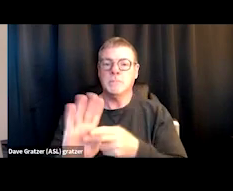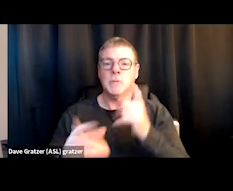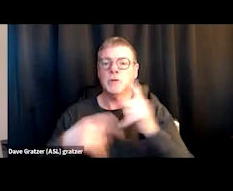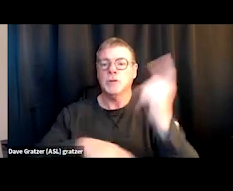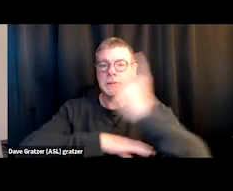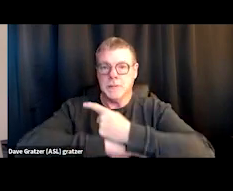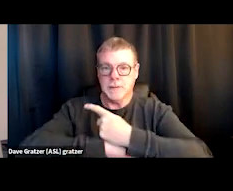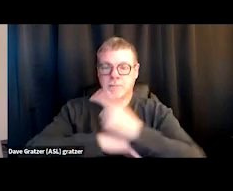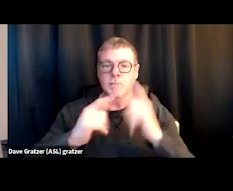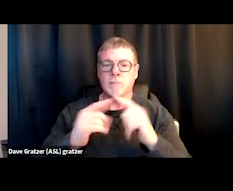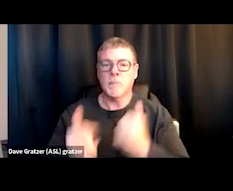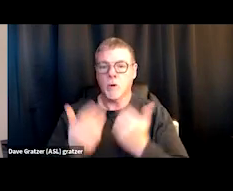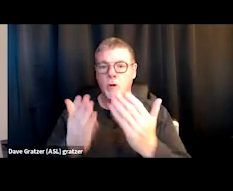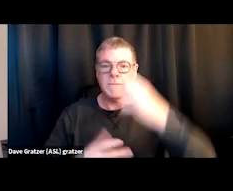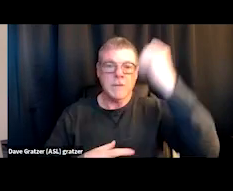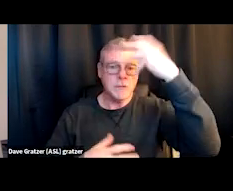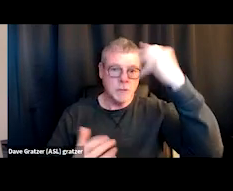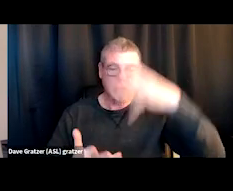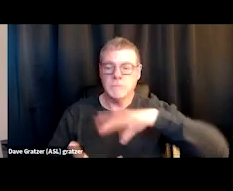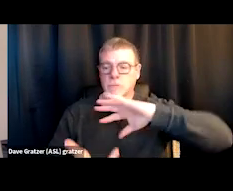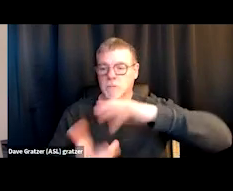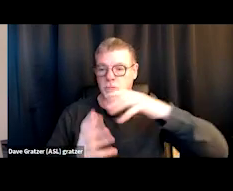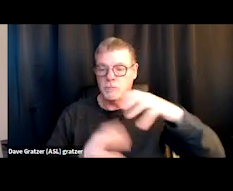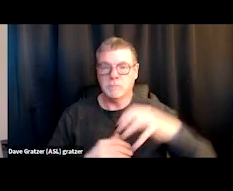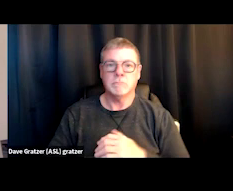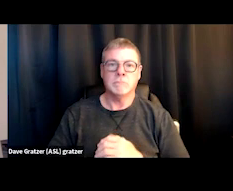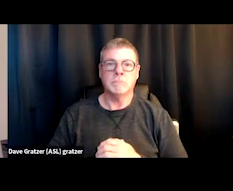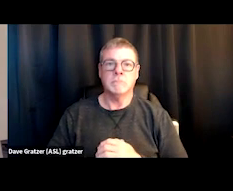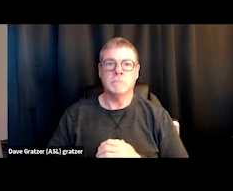to offer showers and laundry and, you know,